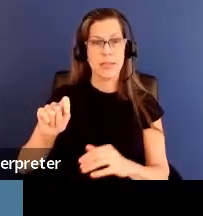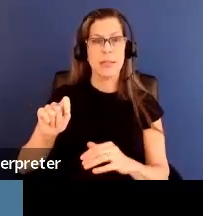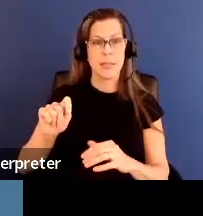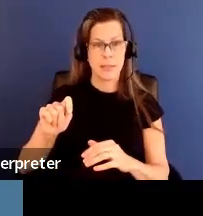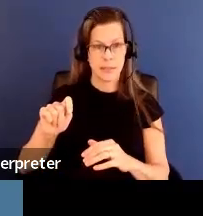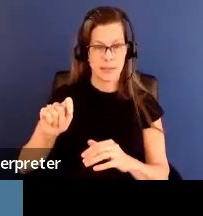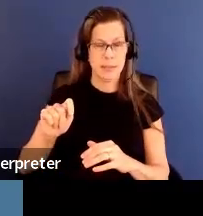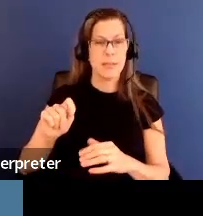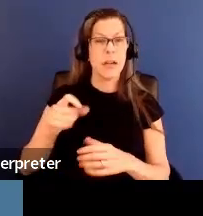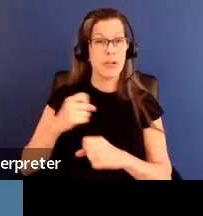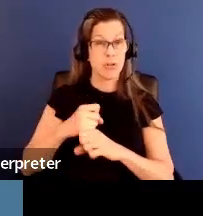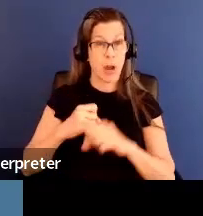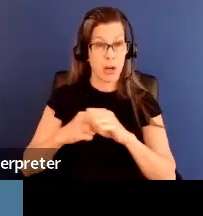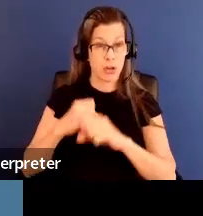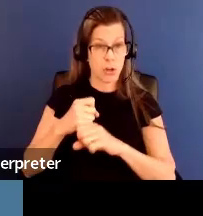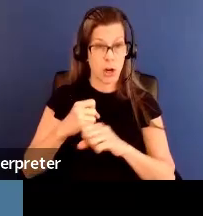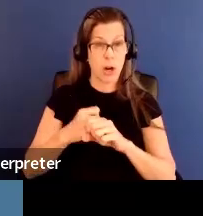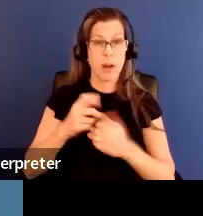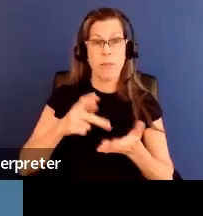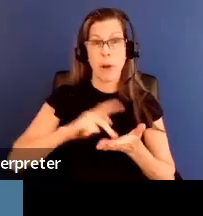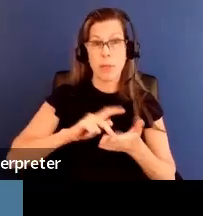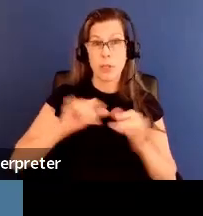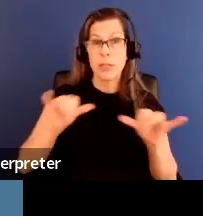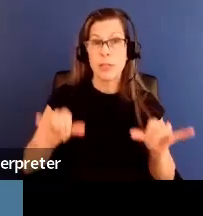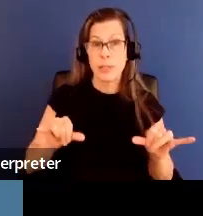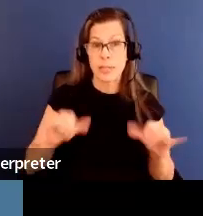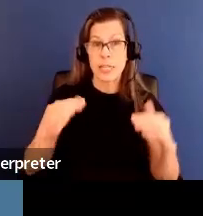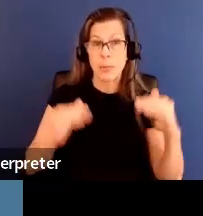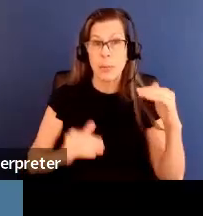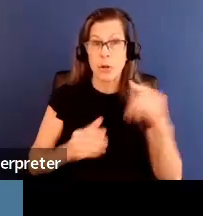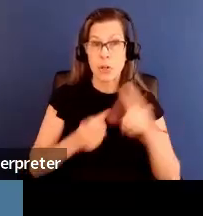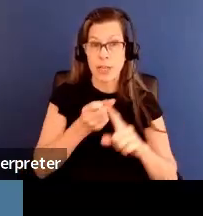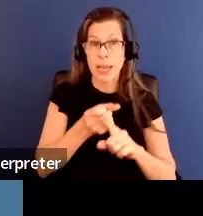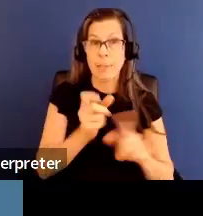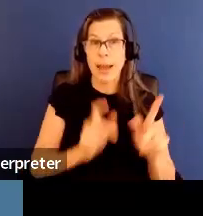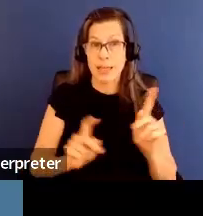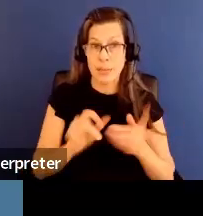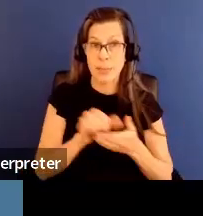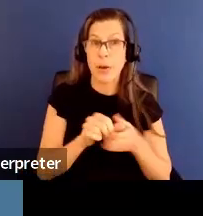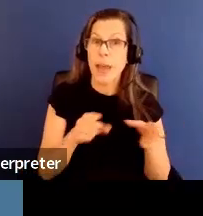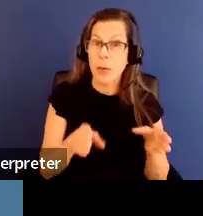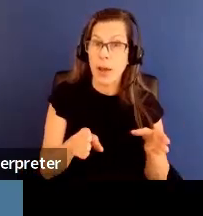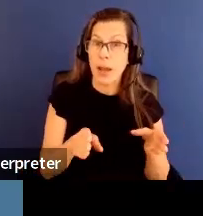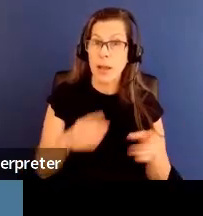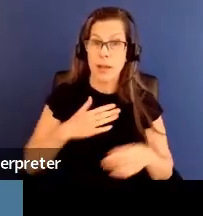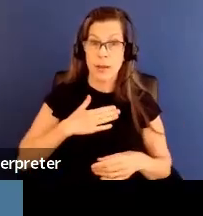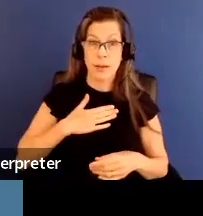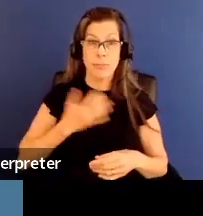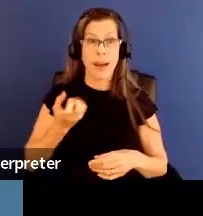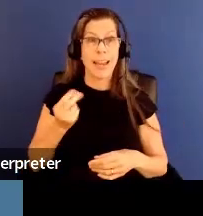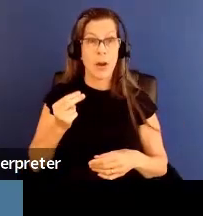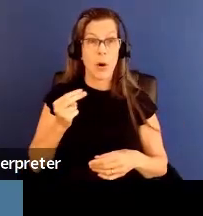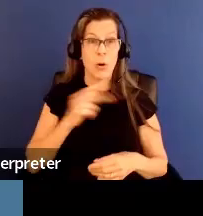it's like well the system was designed so that it is not prioritizing people who need things immediately or within